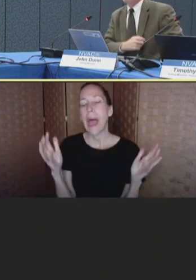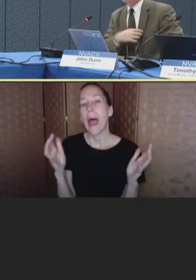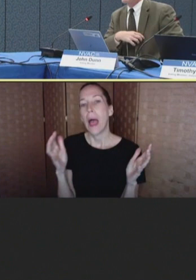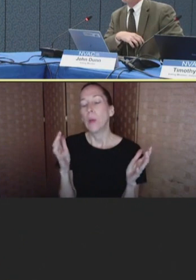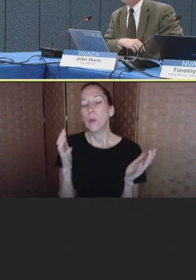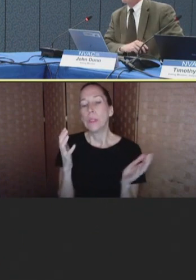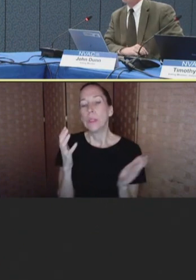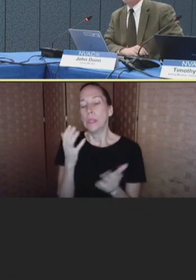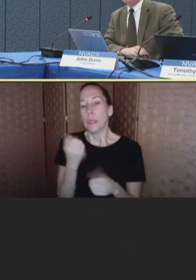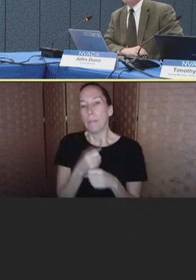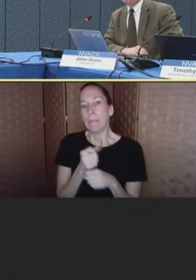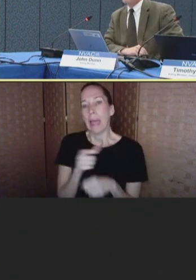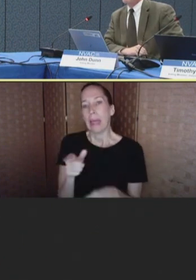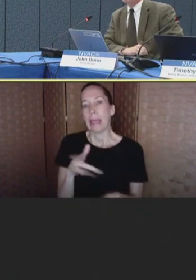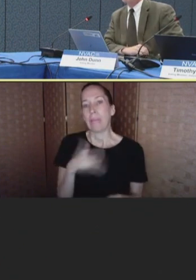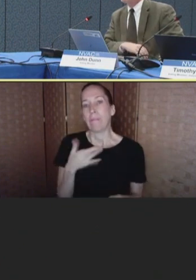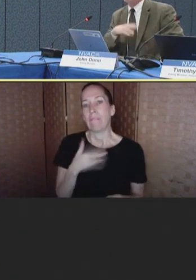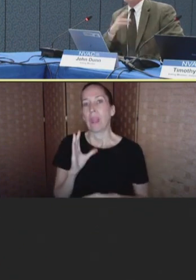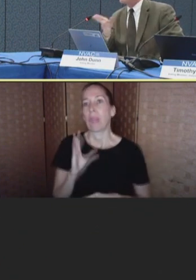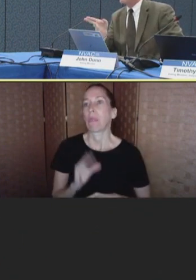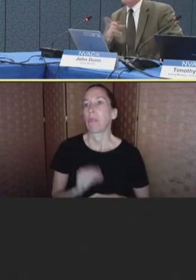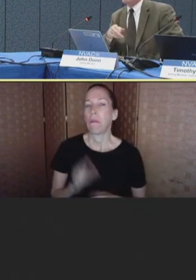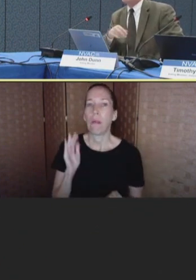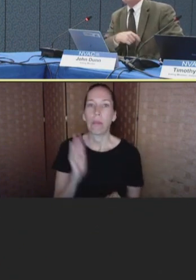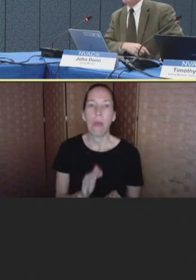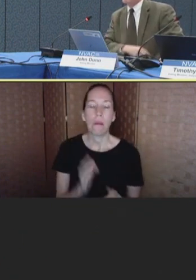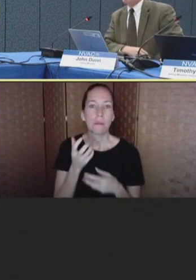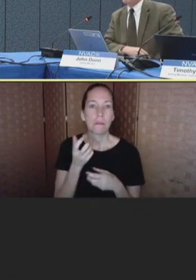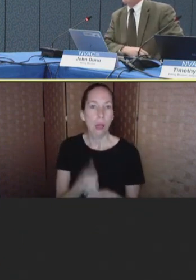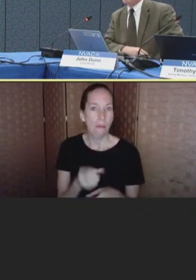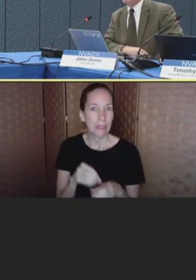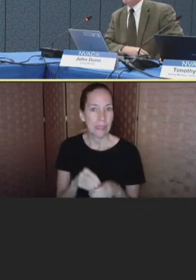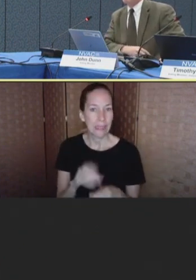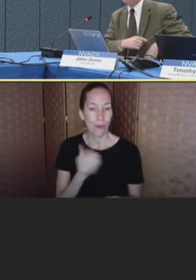in the safety work that we've done in the past. And this is really a question for anybody to weigh in on.